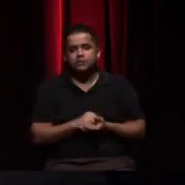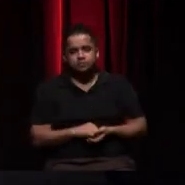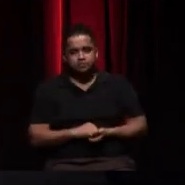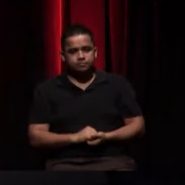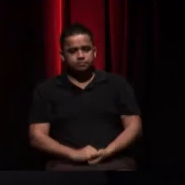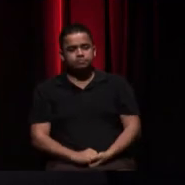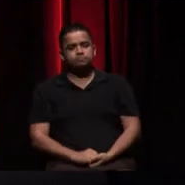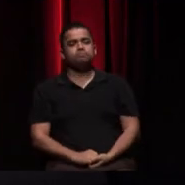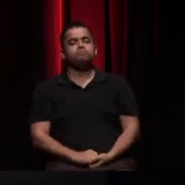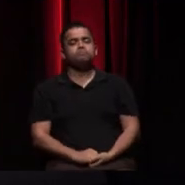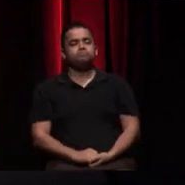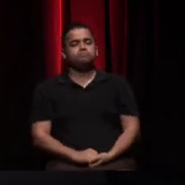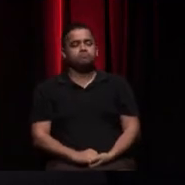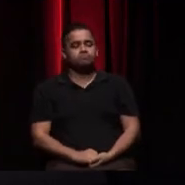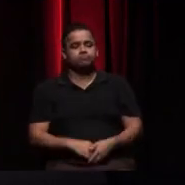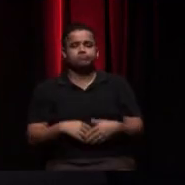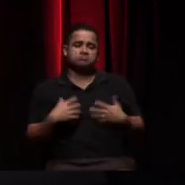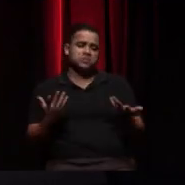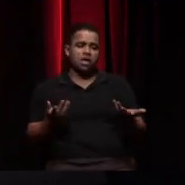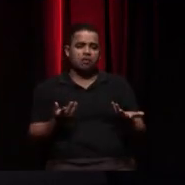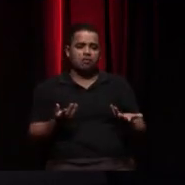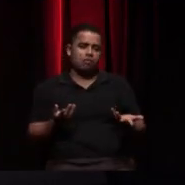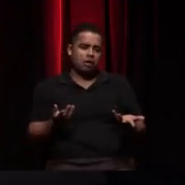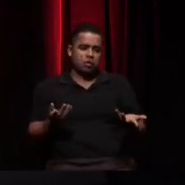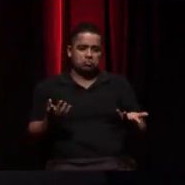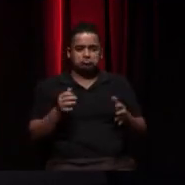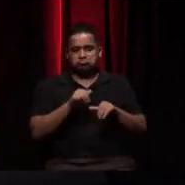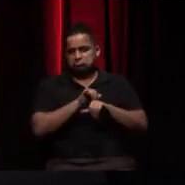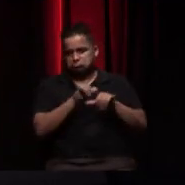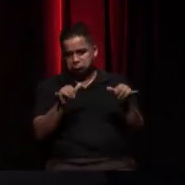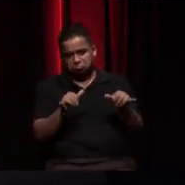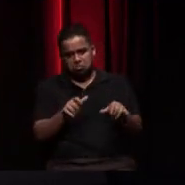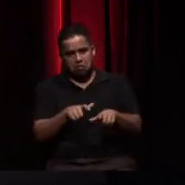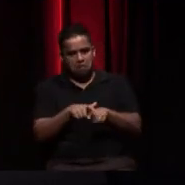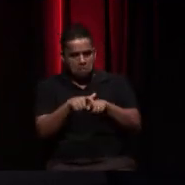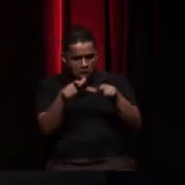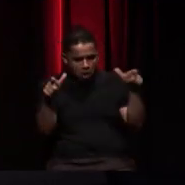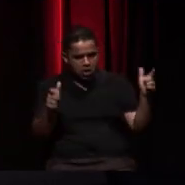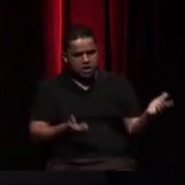Most of you are young and I’d like to tell you